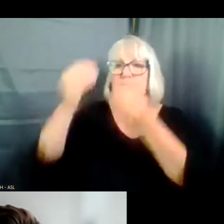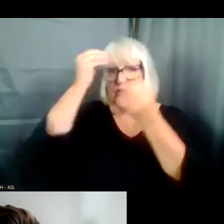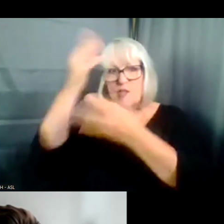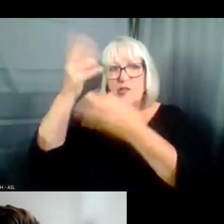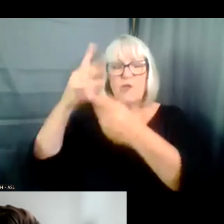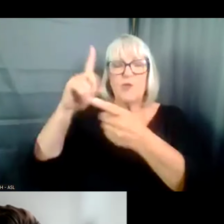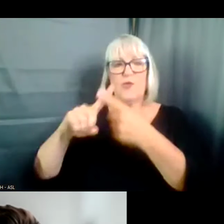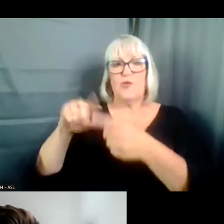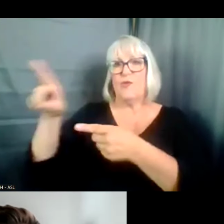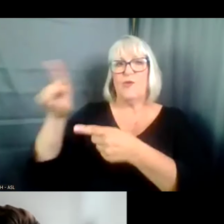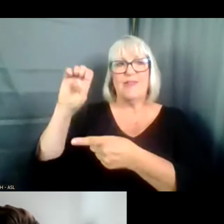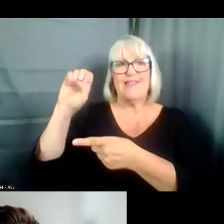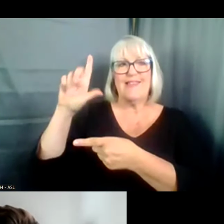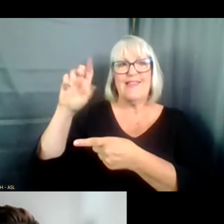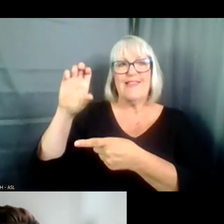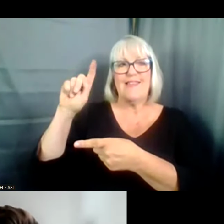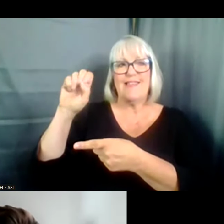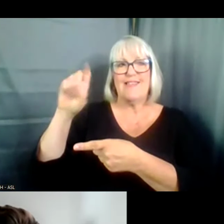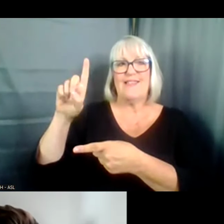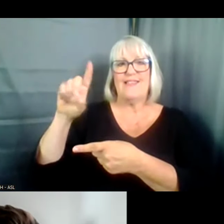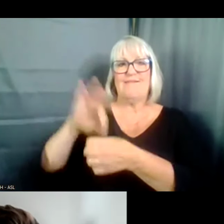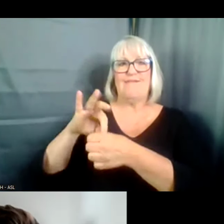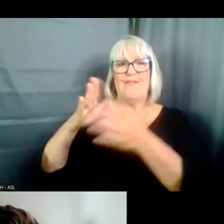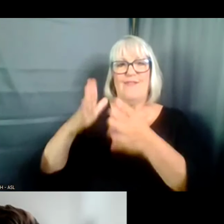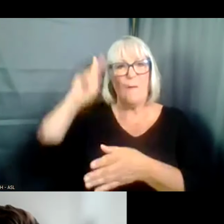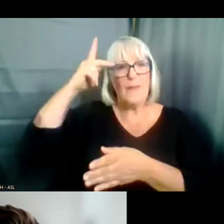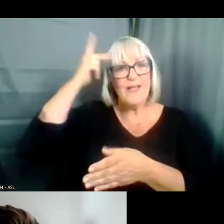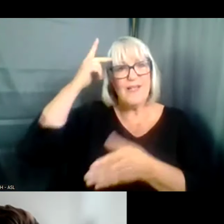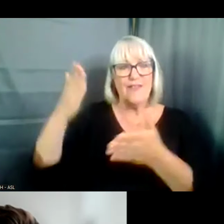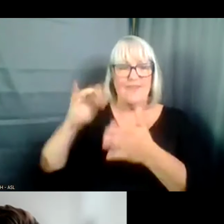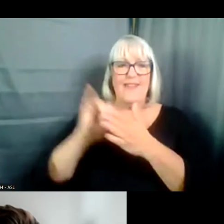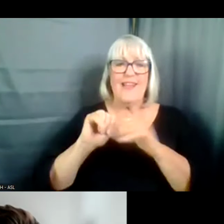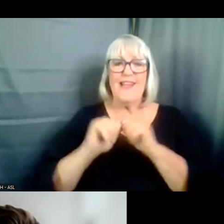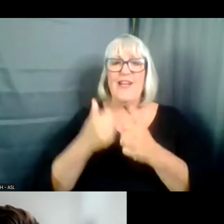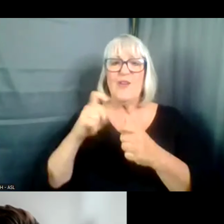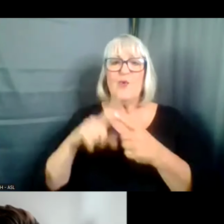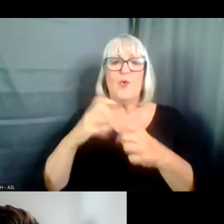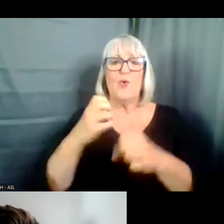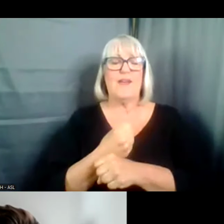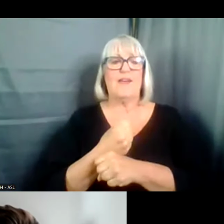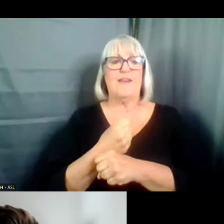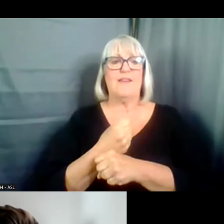to take that to to get the legislation passed at the state level or at a federal level that